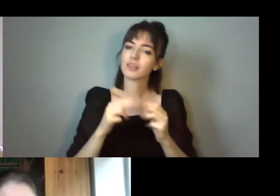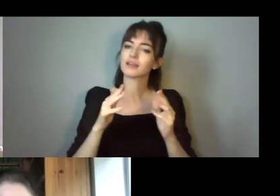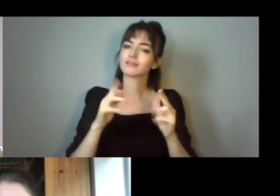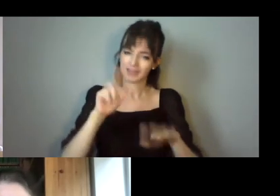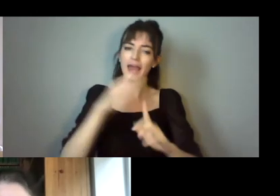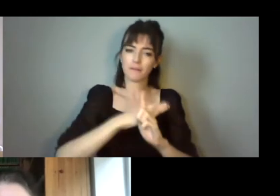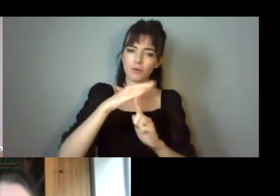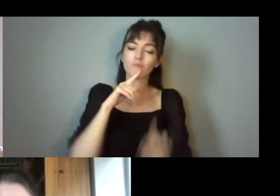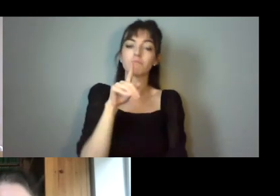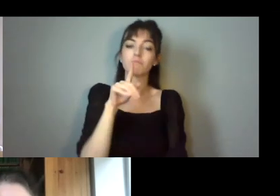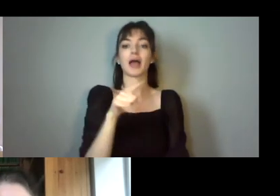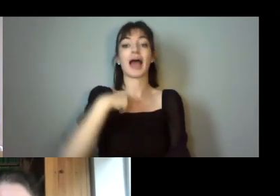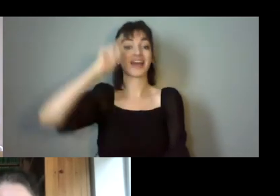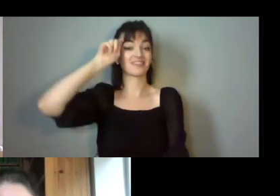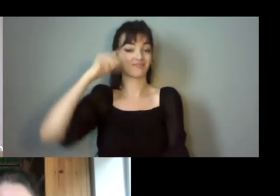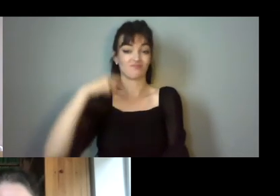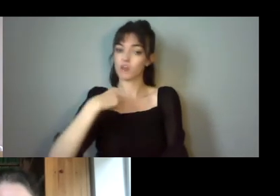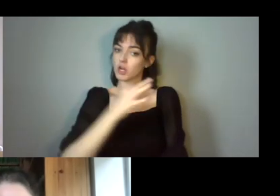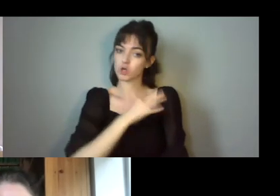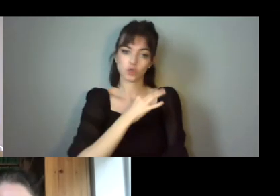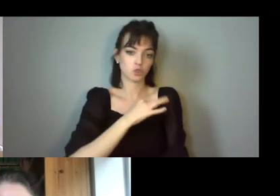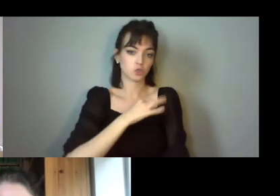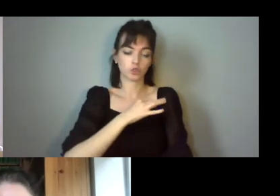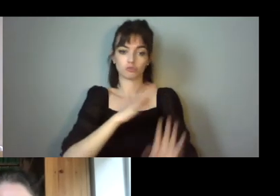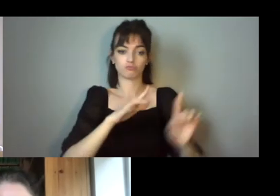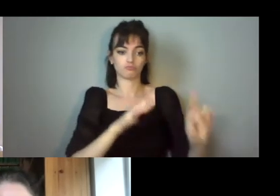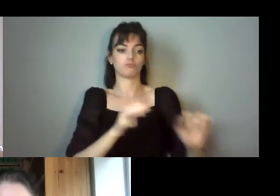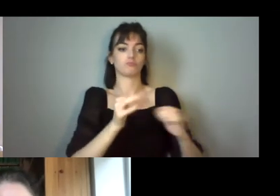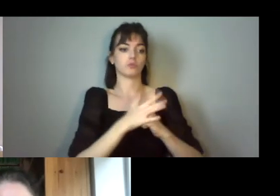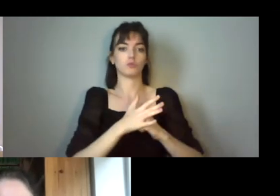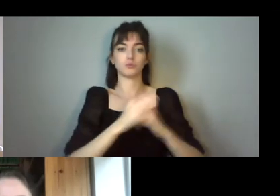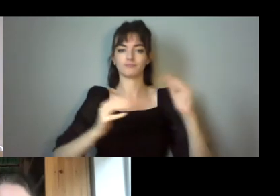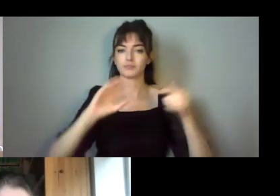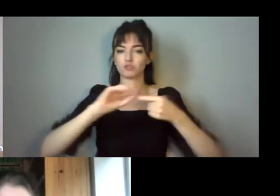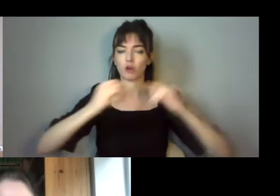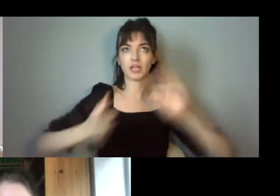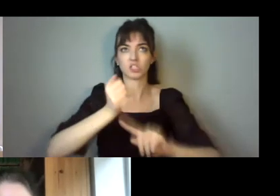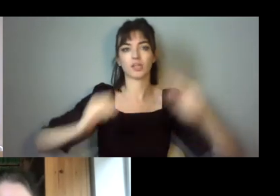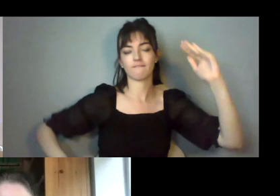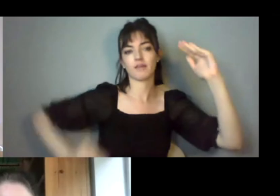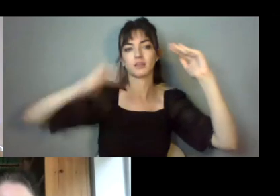think it has been a very good attempt to get closer to the standard of the CRPD committee